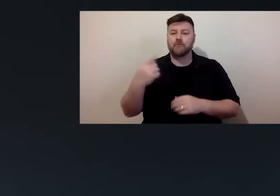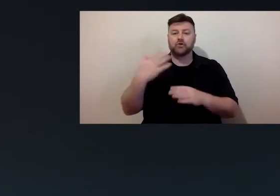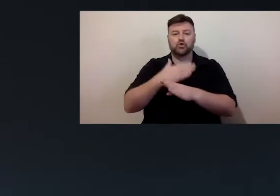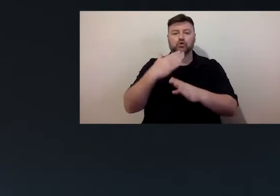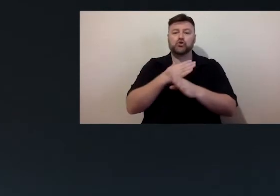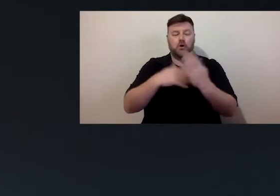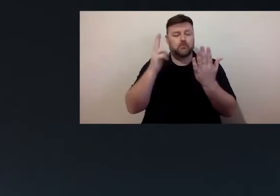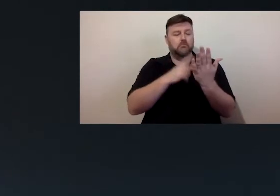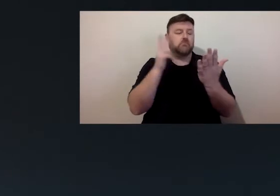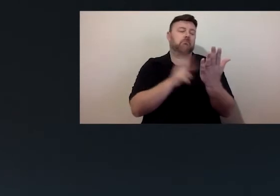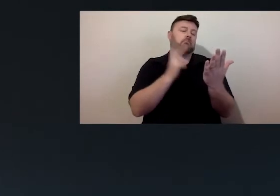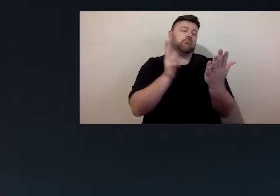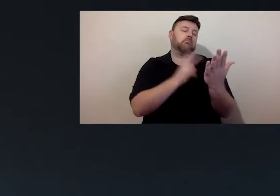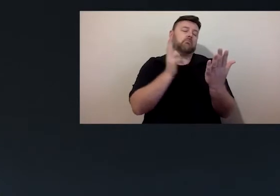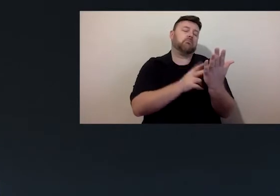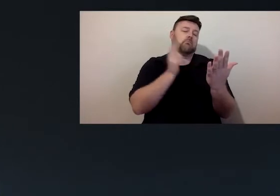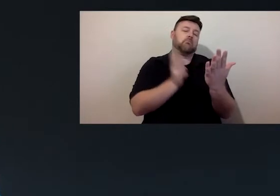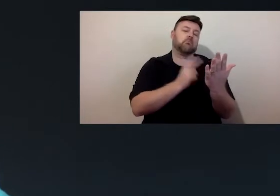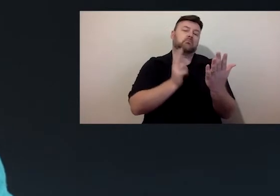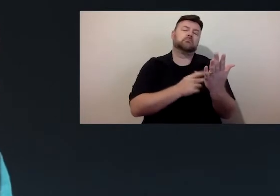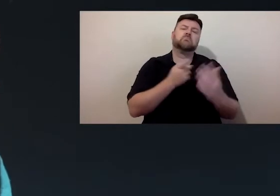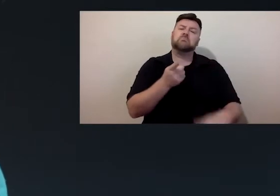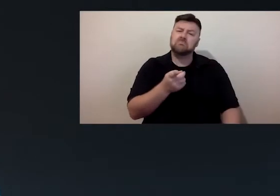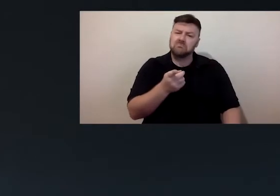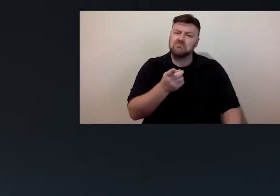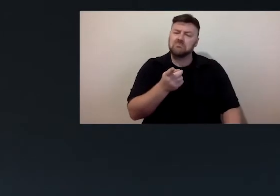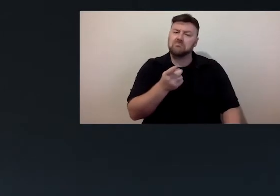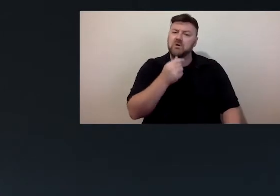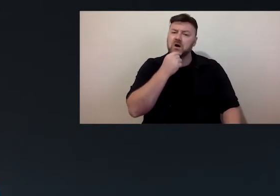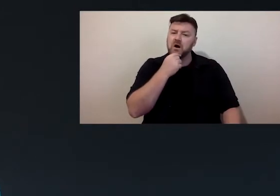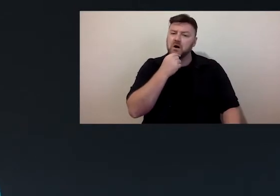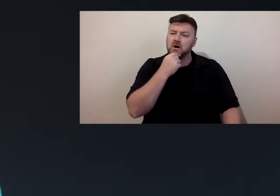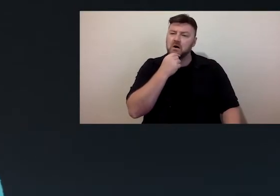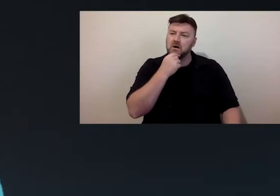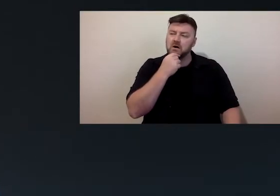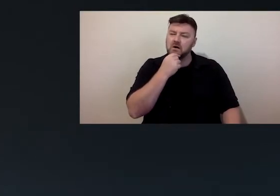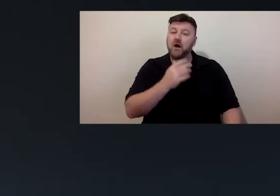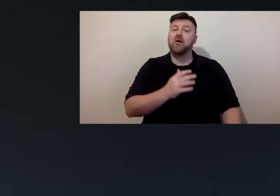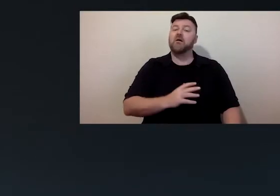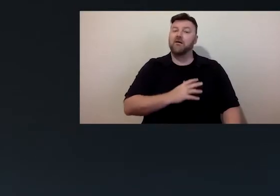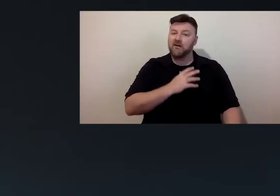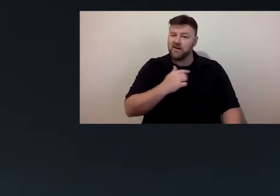that there was a - I was tickled by how my brain filled in the missing